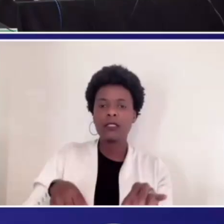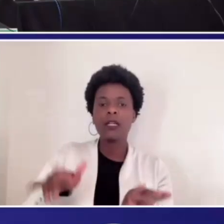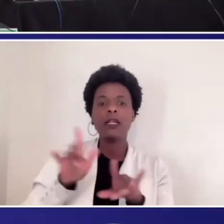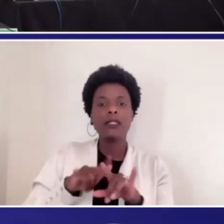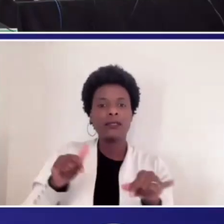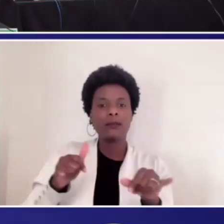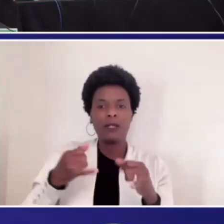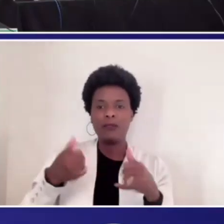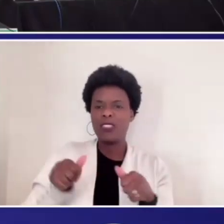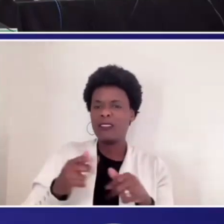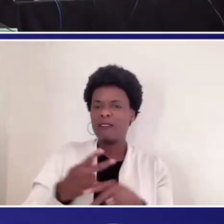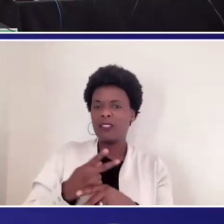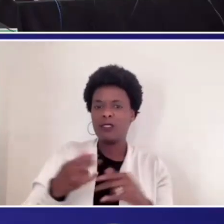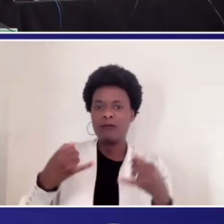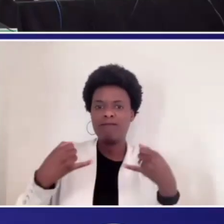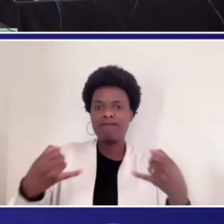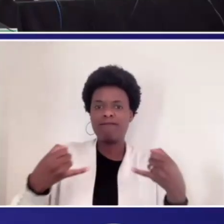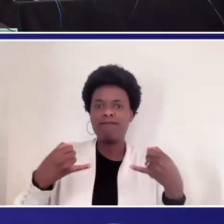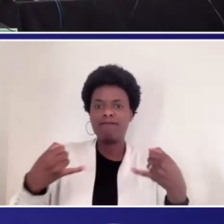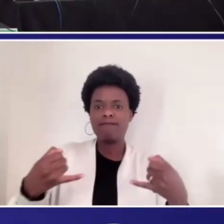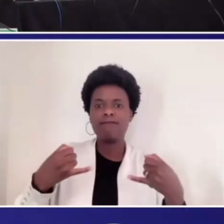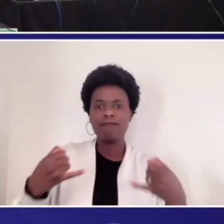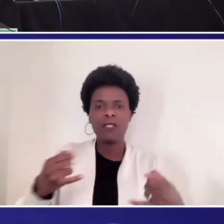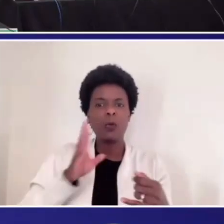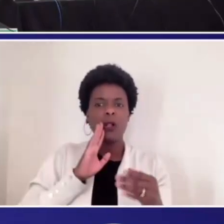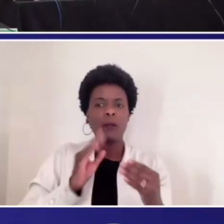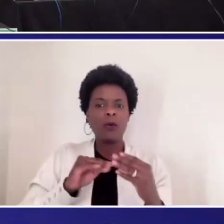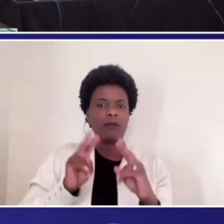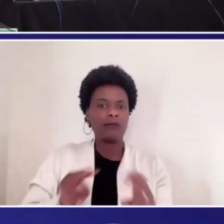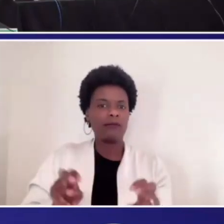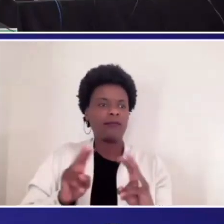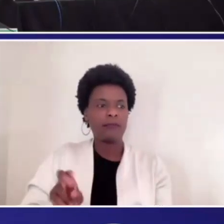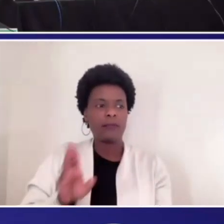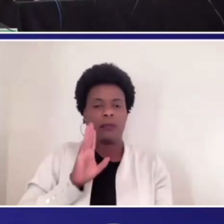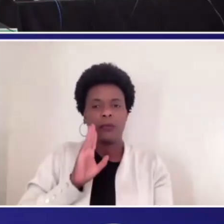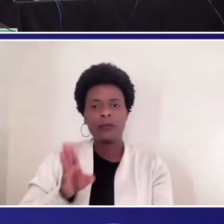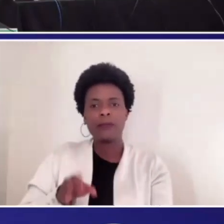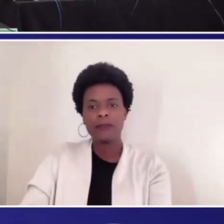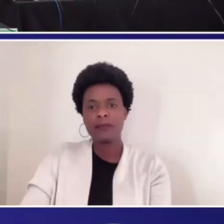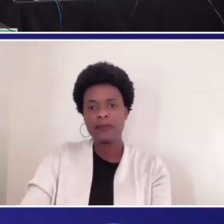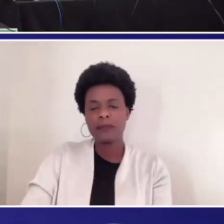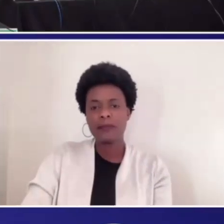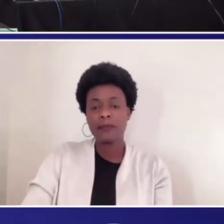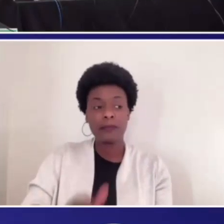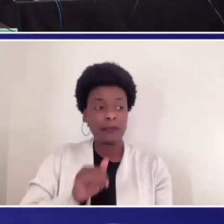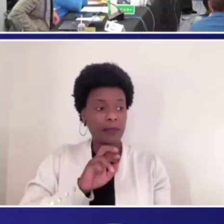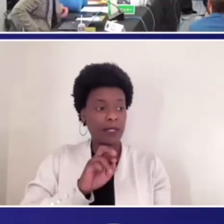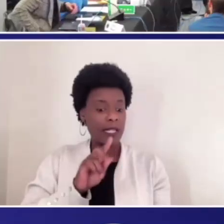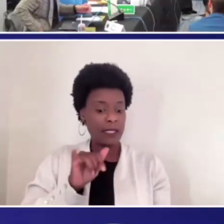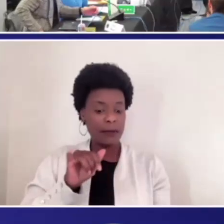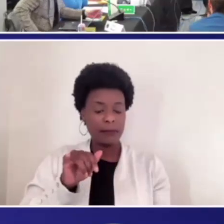your concern. But yeah, we're going to look at this more in detail. Andy? I just want to address the other mental